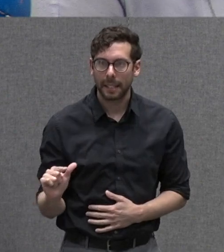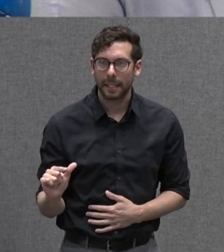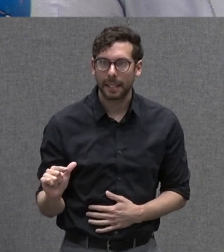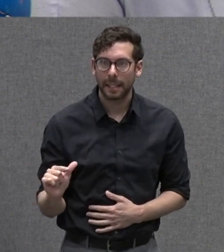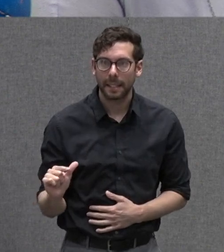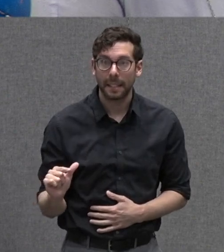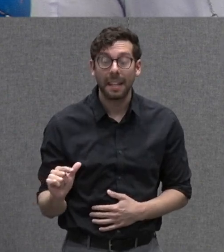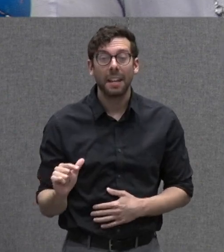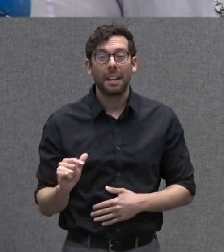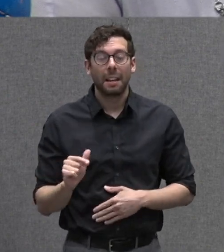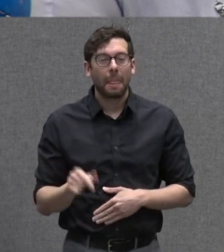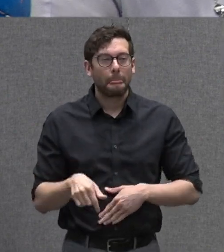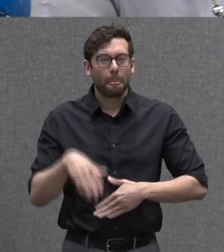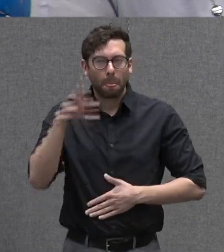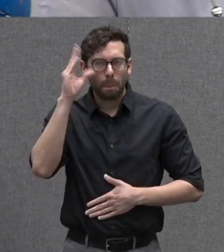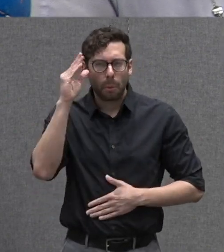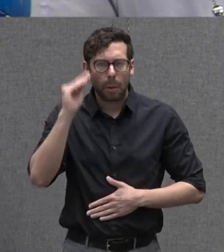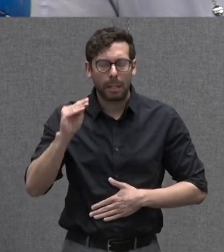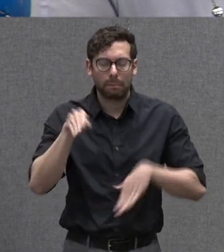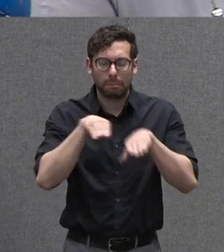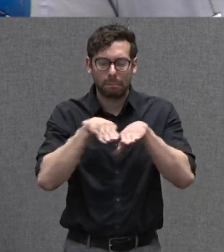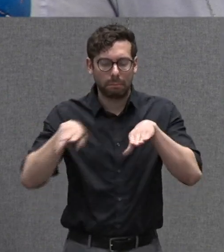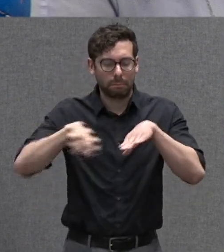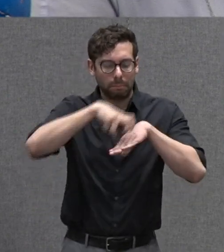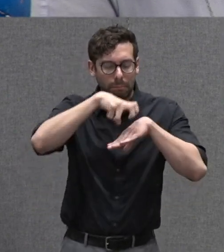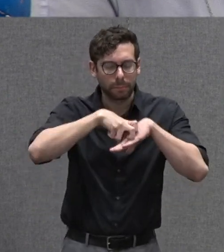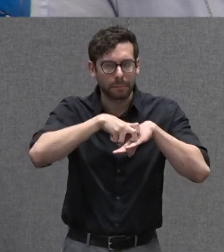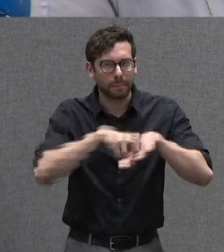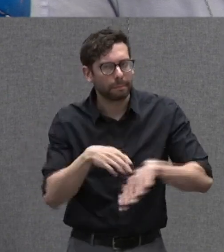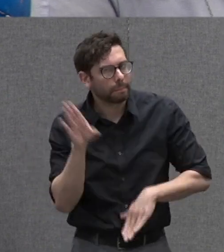and think about what it's gonna look like when it turns green.